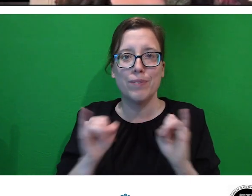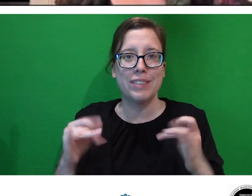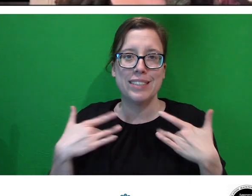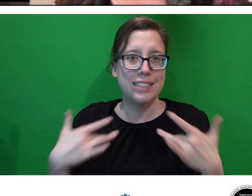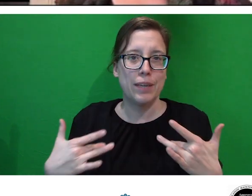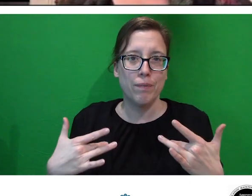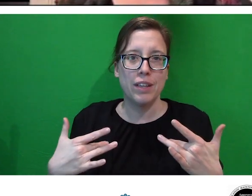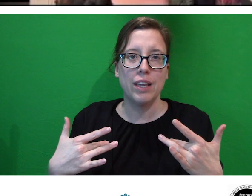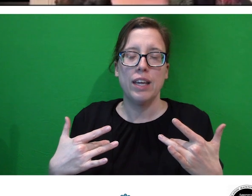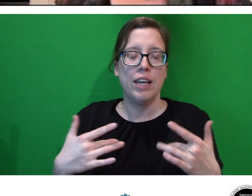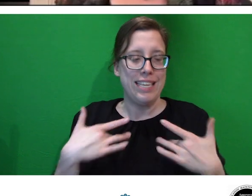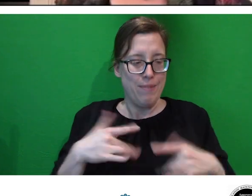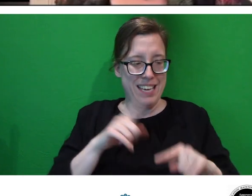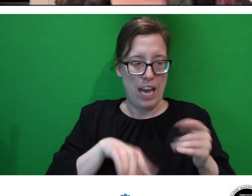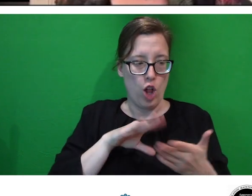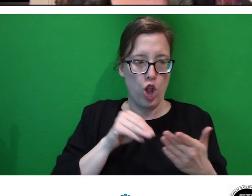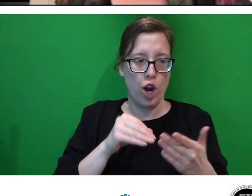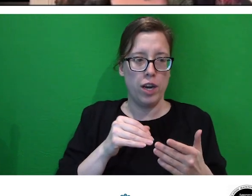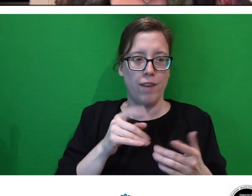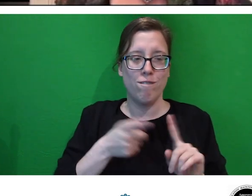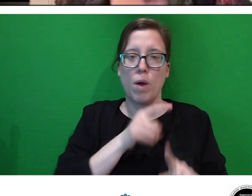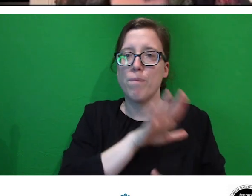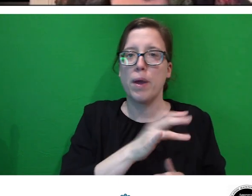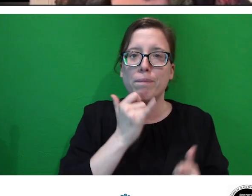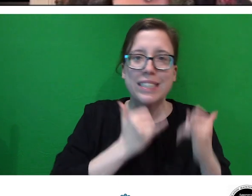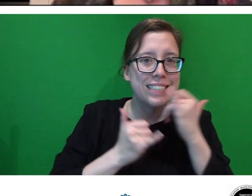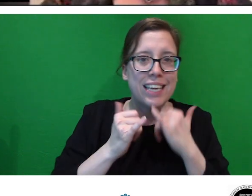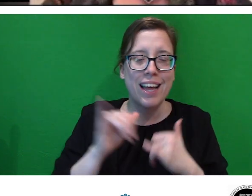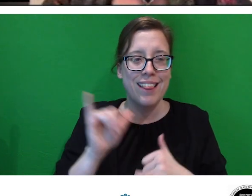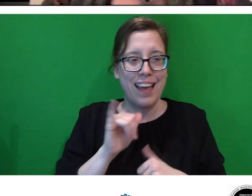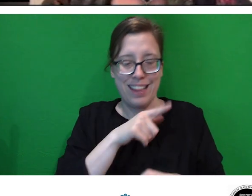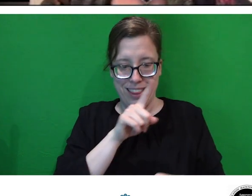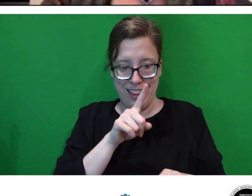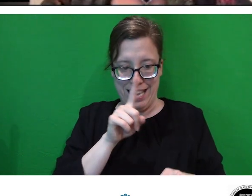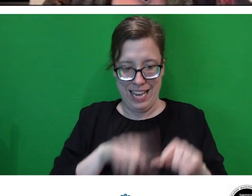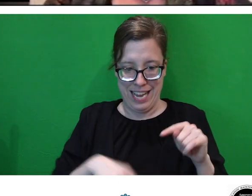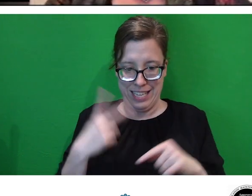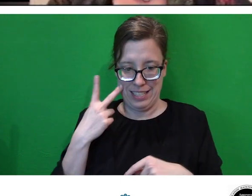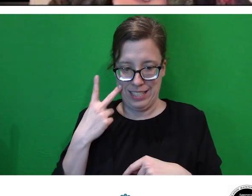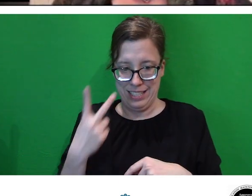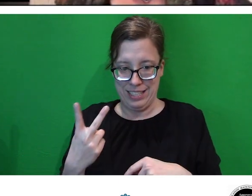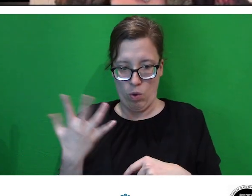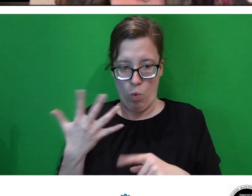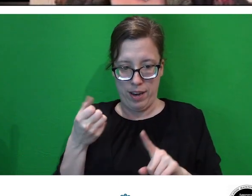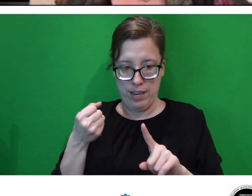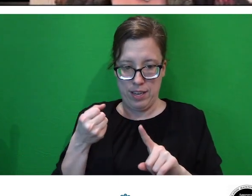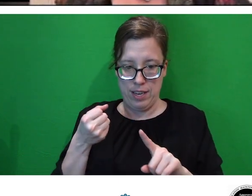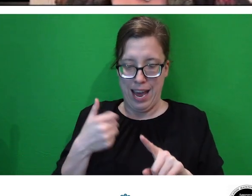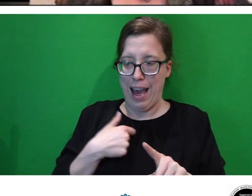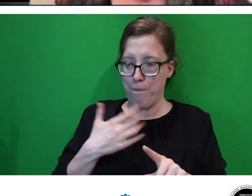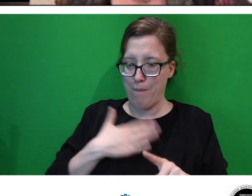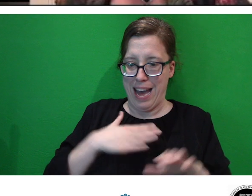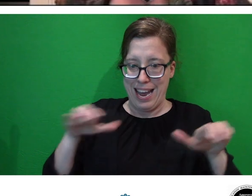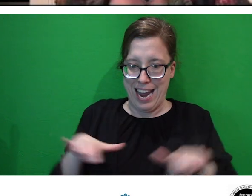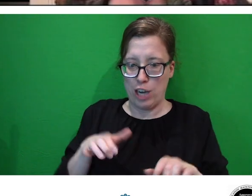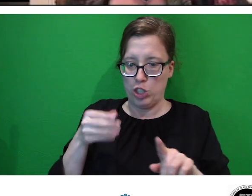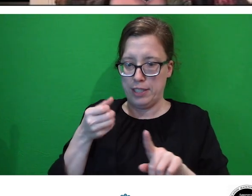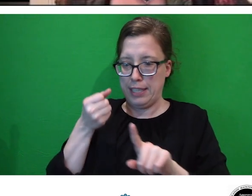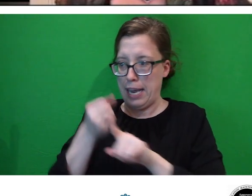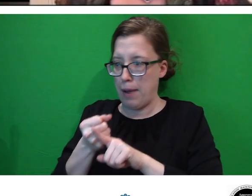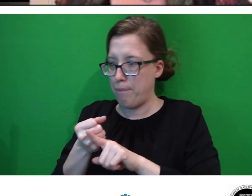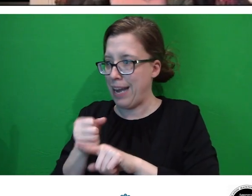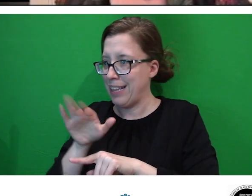Kids who experience deafblindness typically cannot learn independently from mistakes.